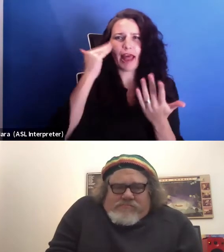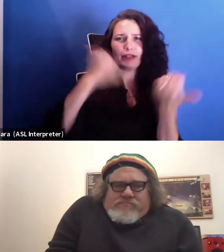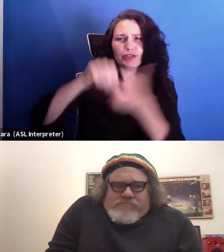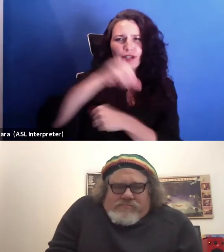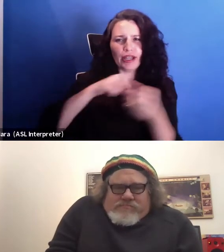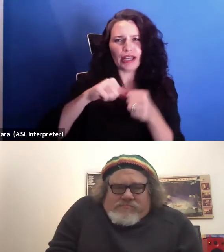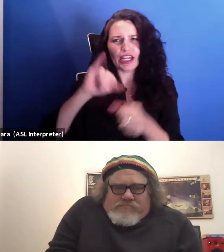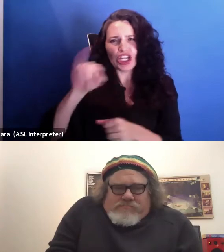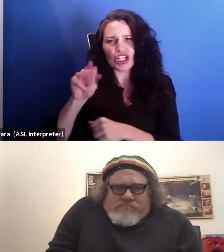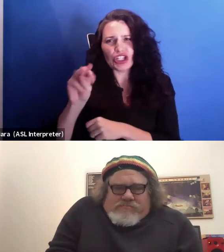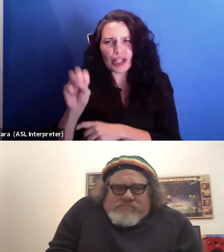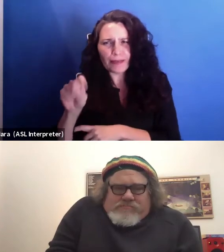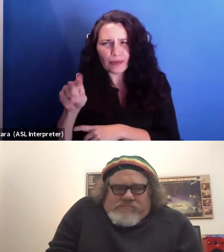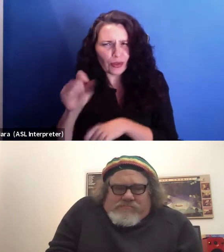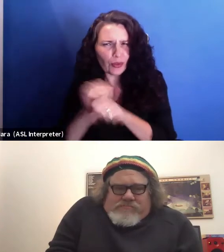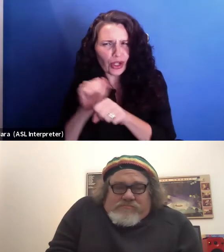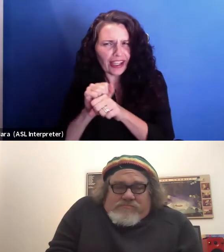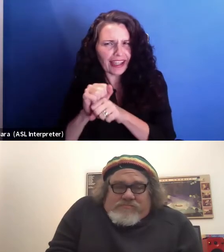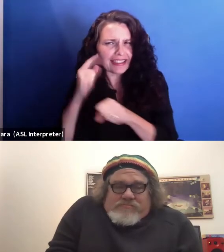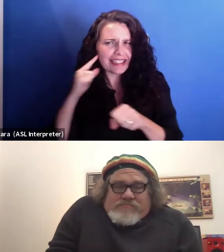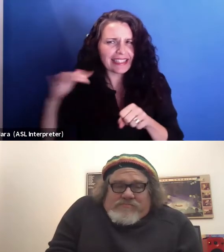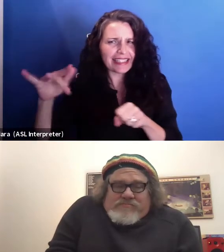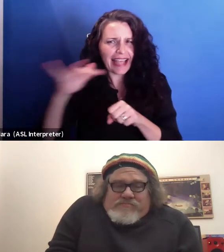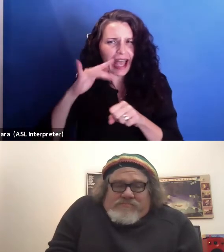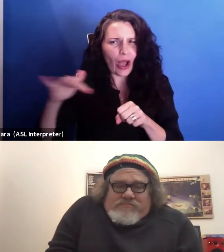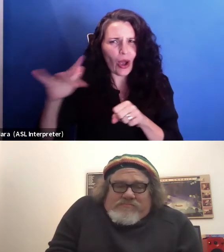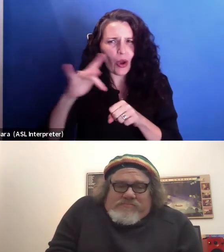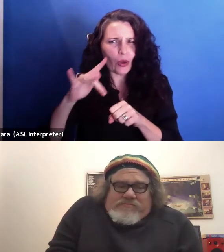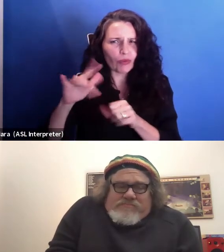How long did you work together over your careers?